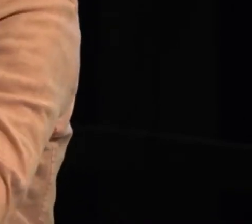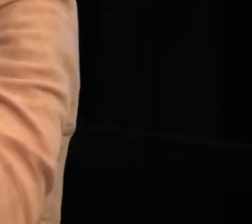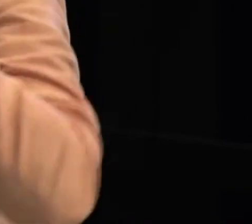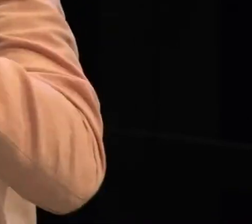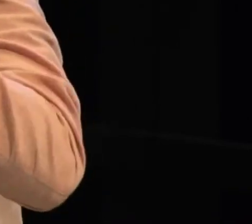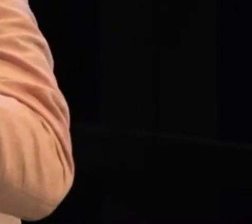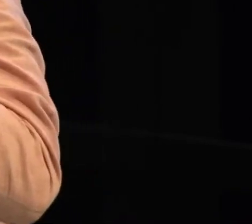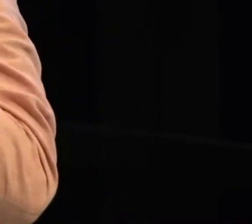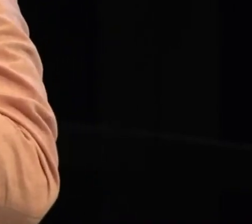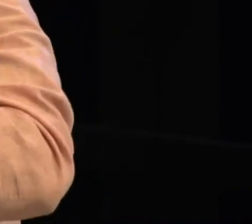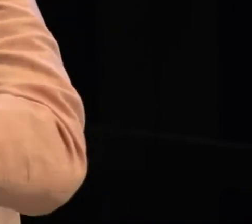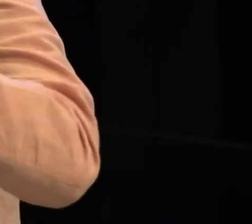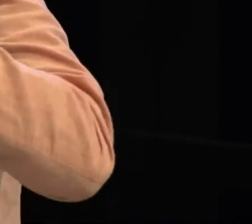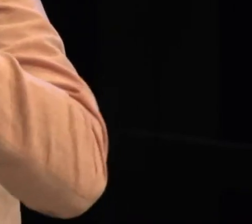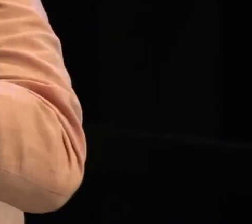I want to be able to -- but.